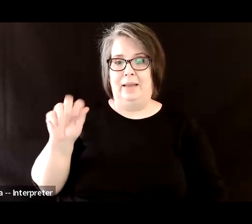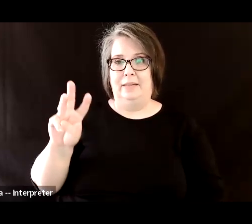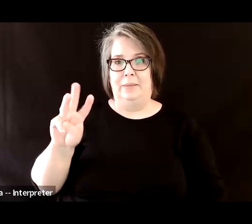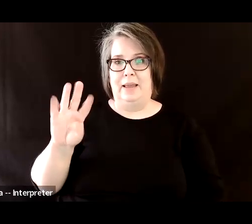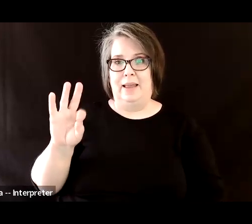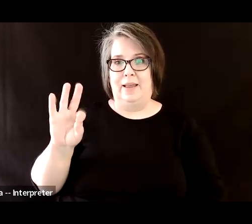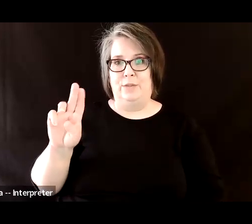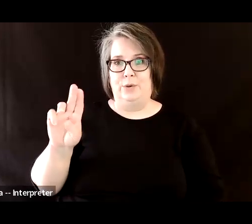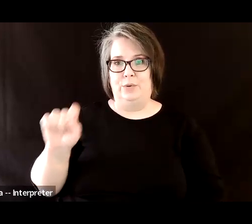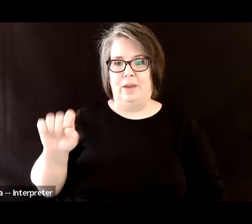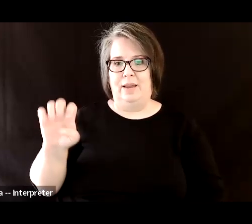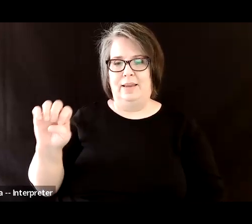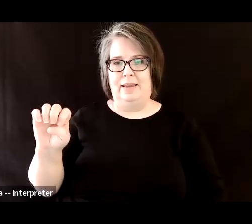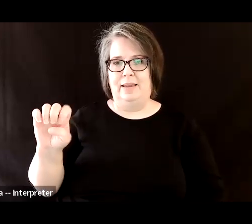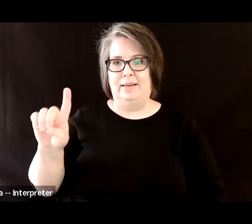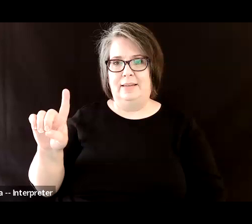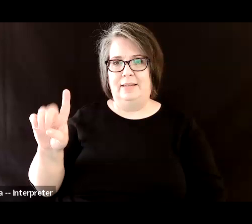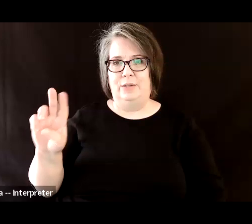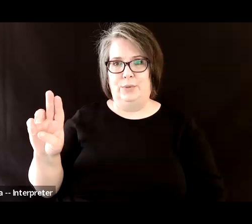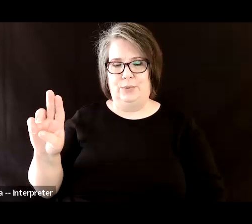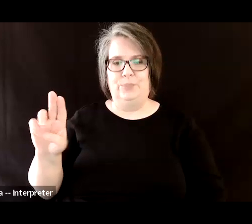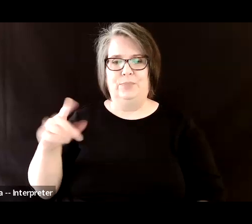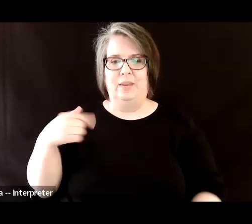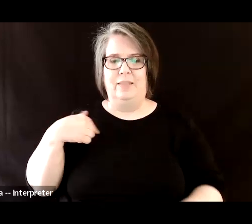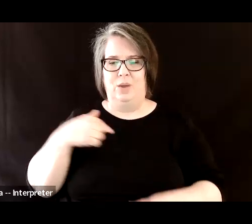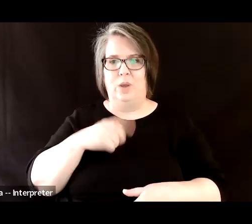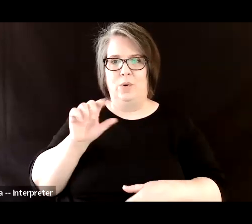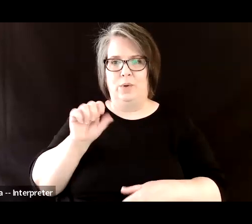Someone is monitoring that and will certainly get back to you.